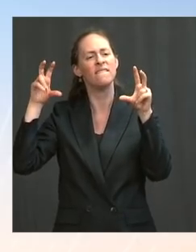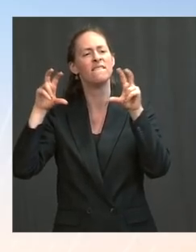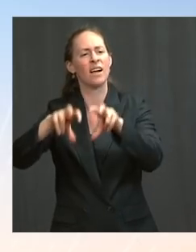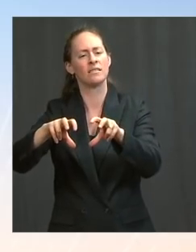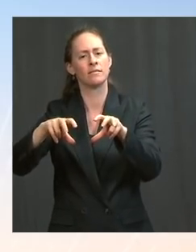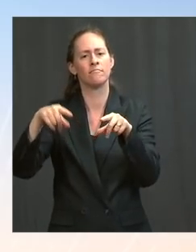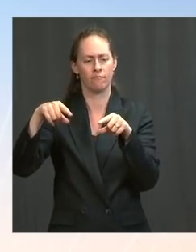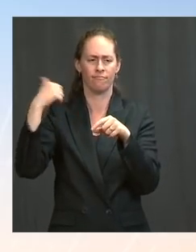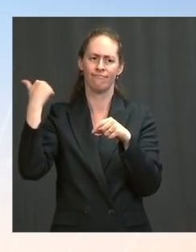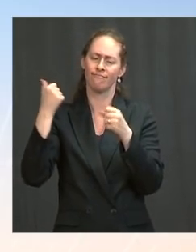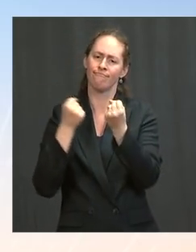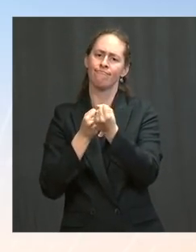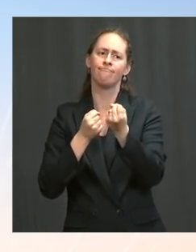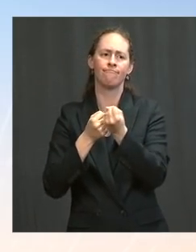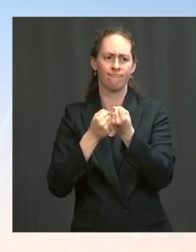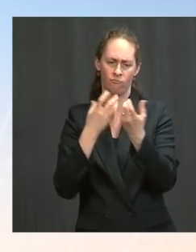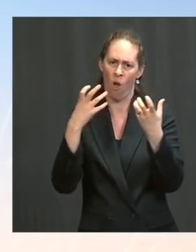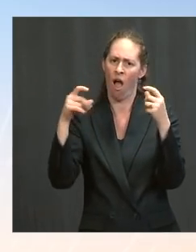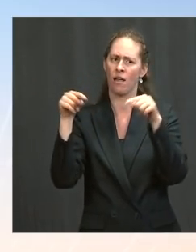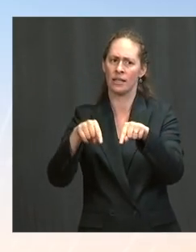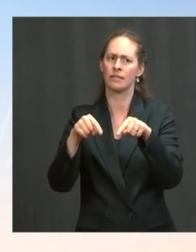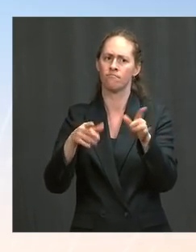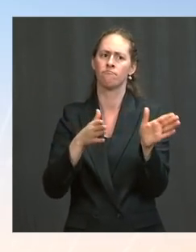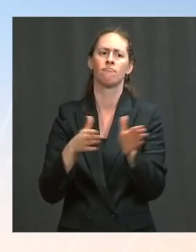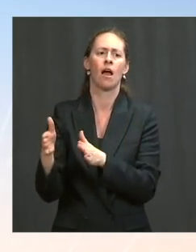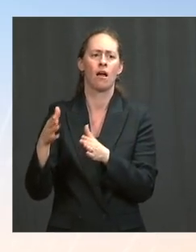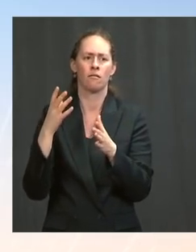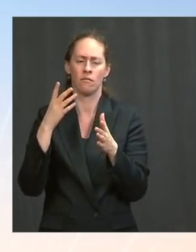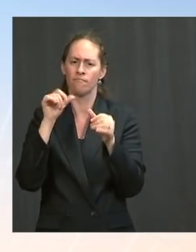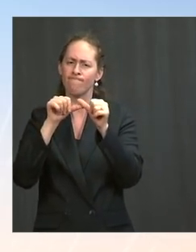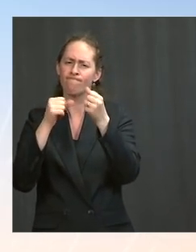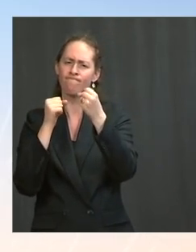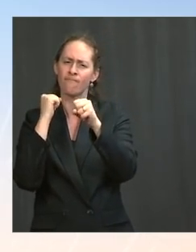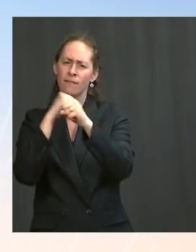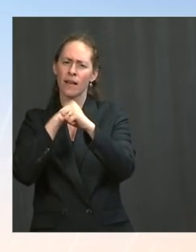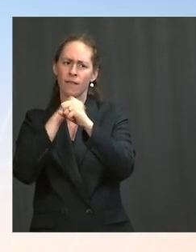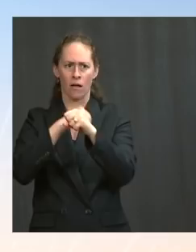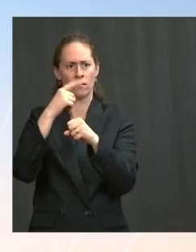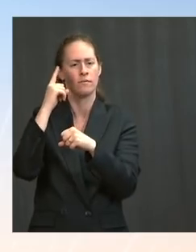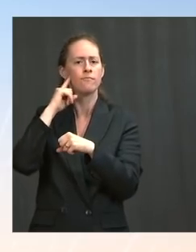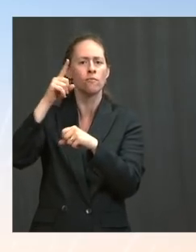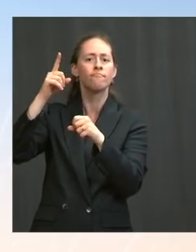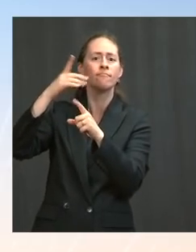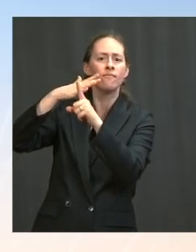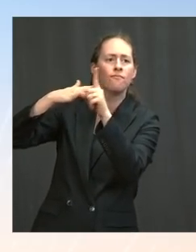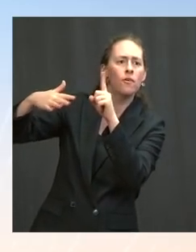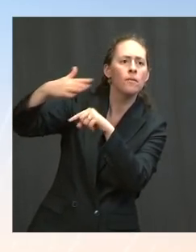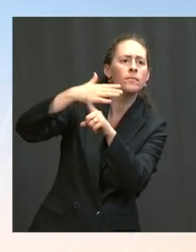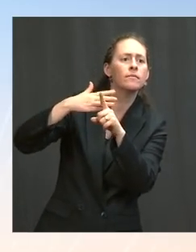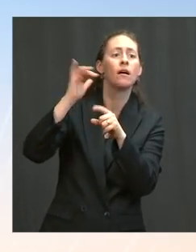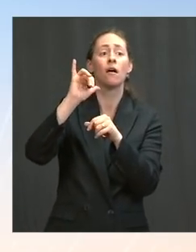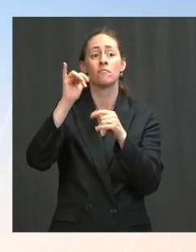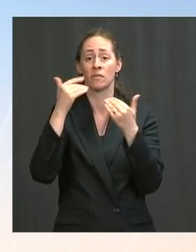press for, work for even more on the climate, as he will in the reconciliation bill and process, moving forward. The Press: And does the White House